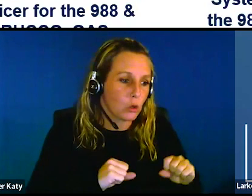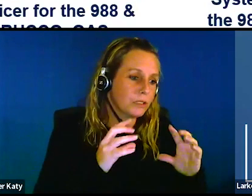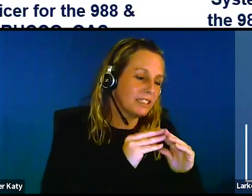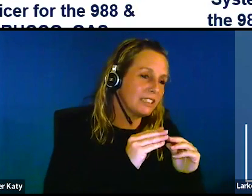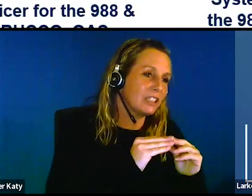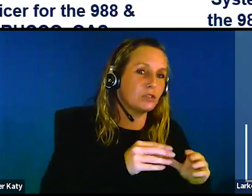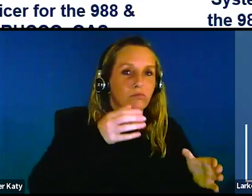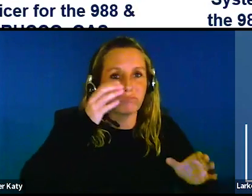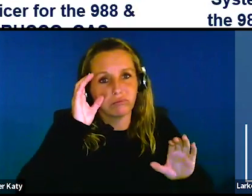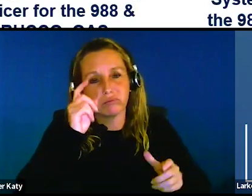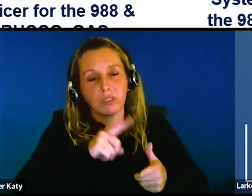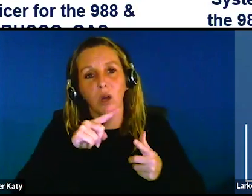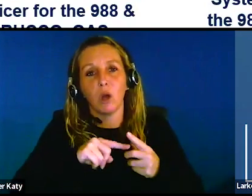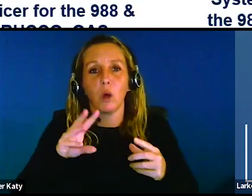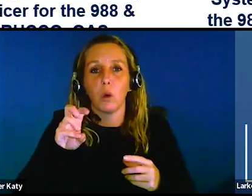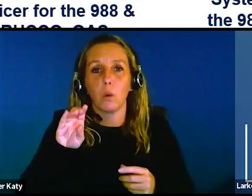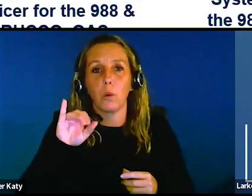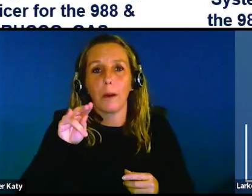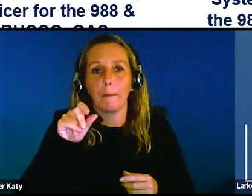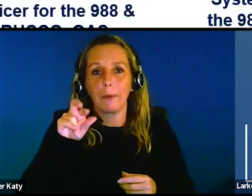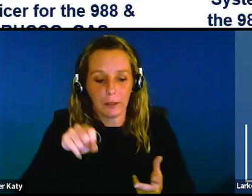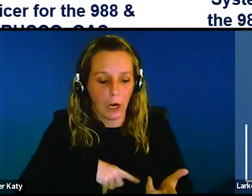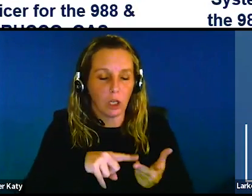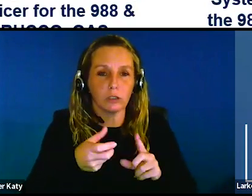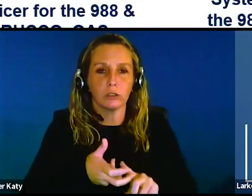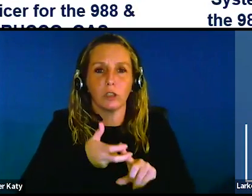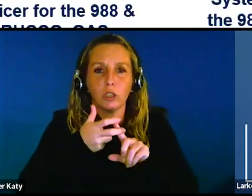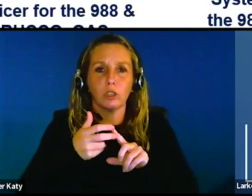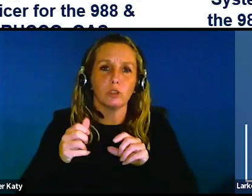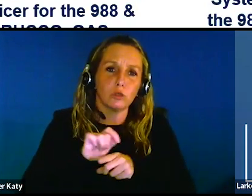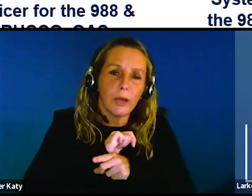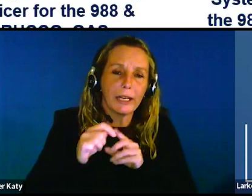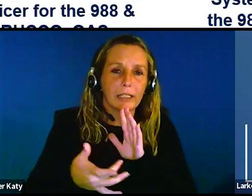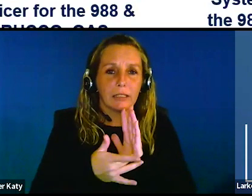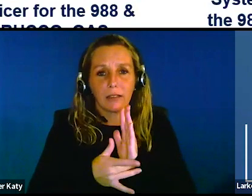bringing on training and technical assistance and grappling with these